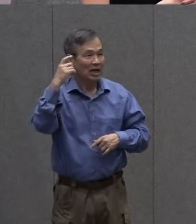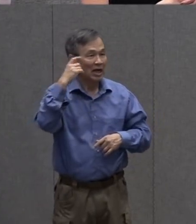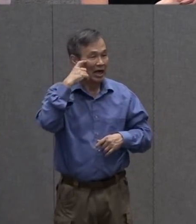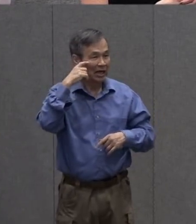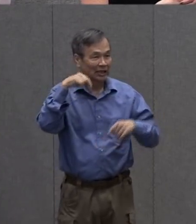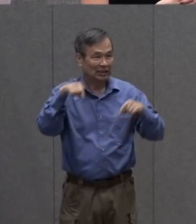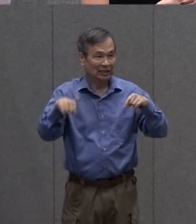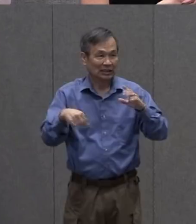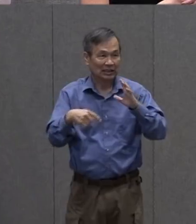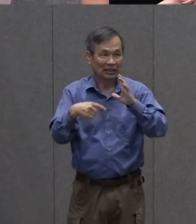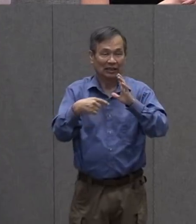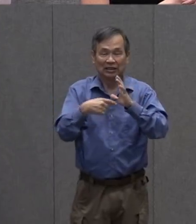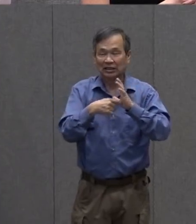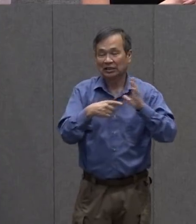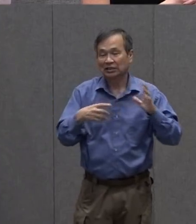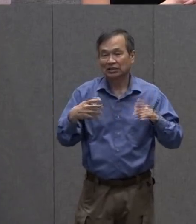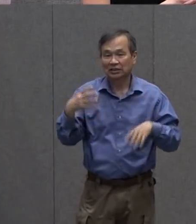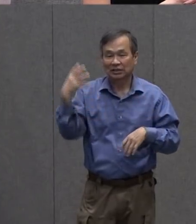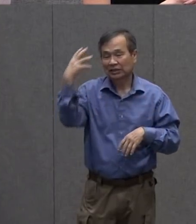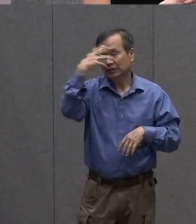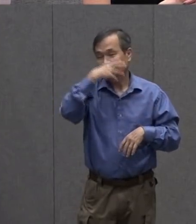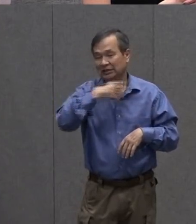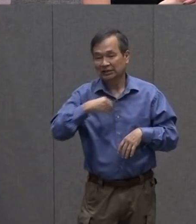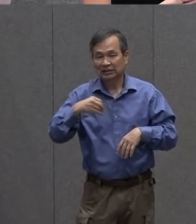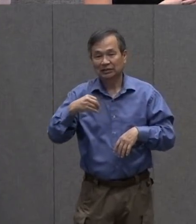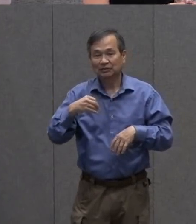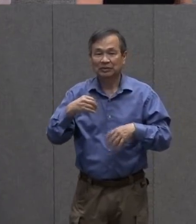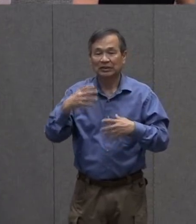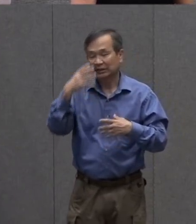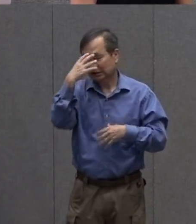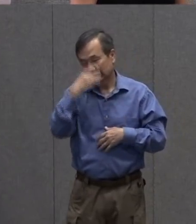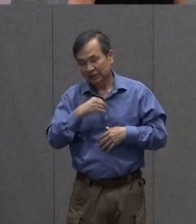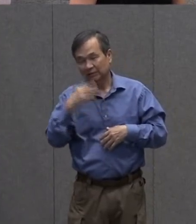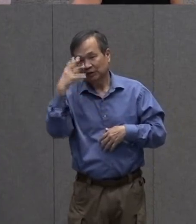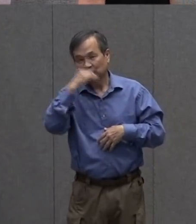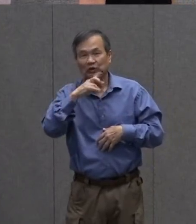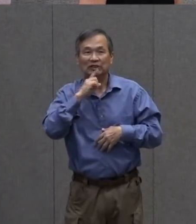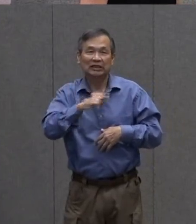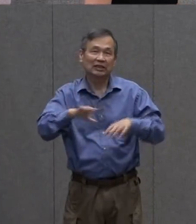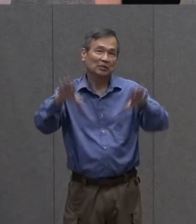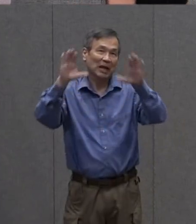in "Sleeping Beauty" is magnificent. I agree.